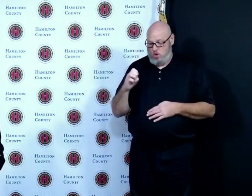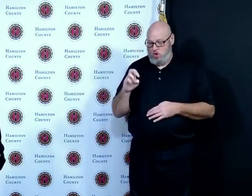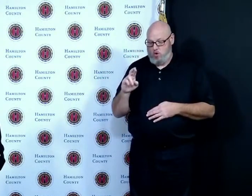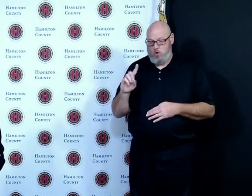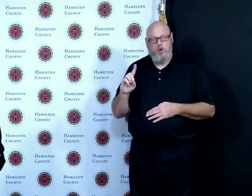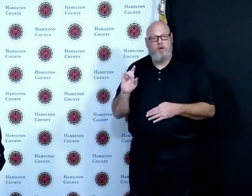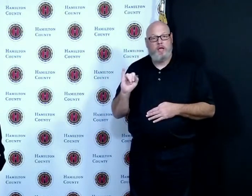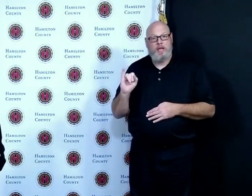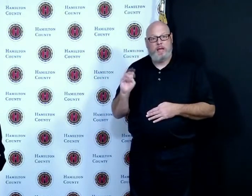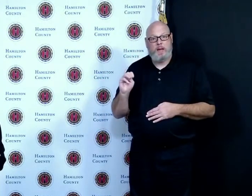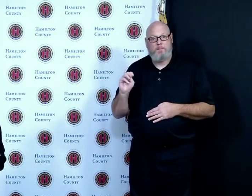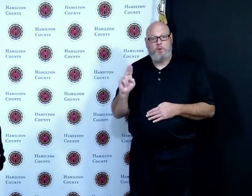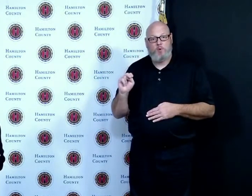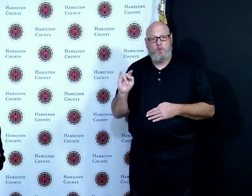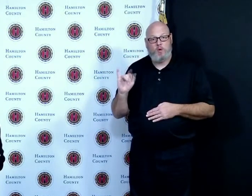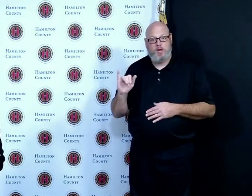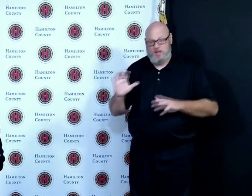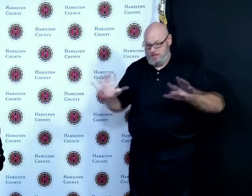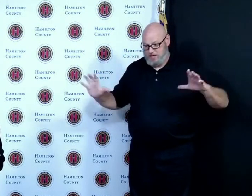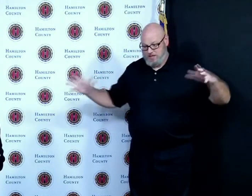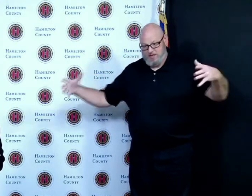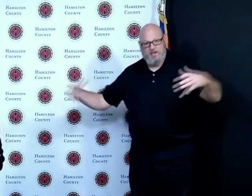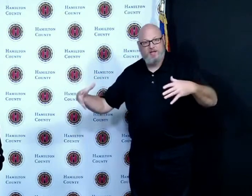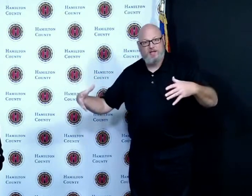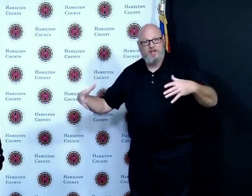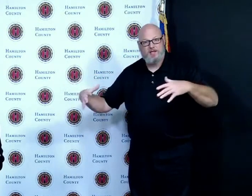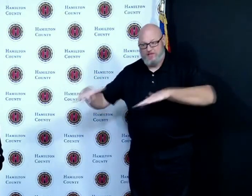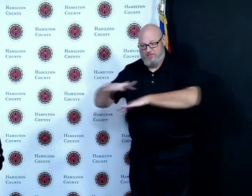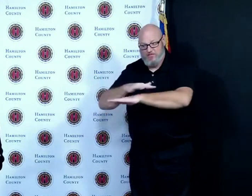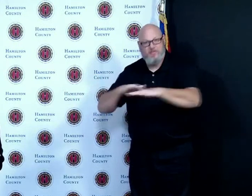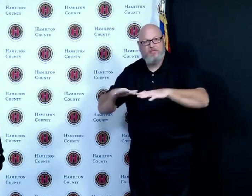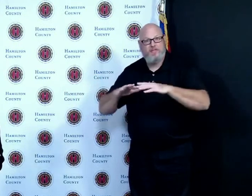gonna turn it over to health Commissioner Greg Kesterman to run through the trends and the